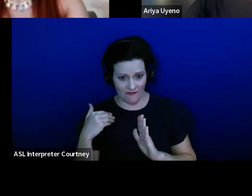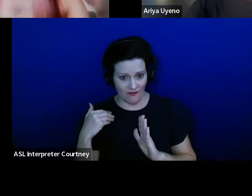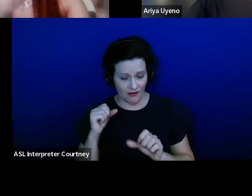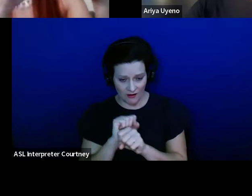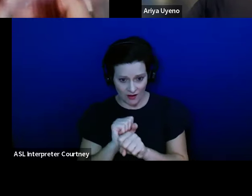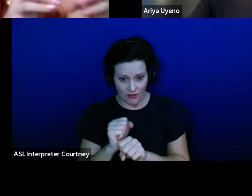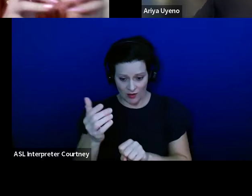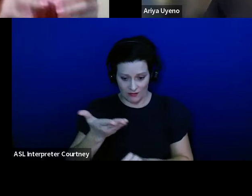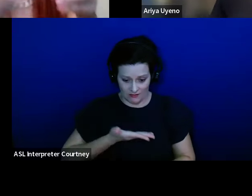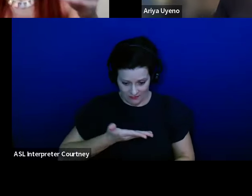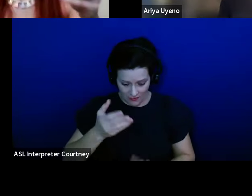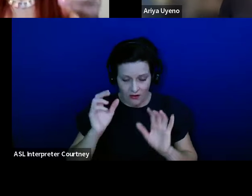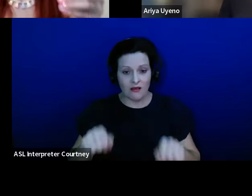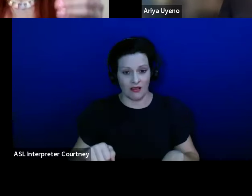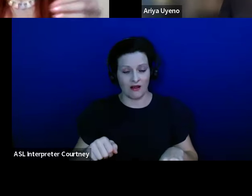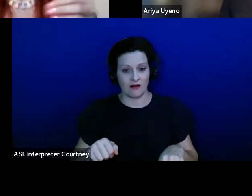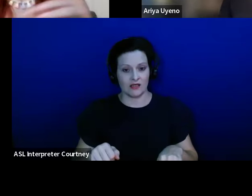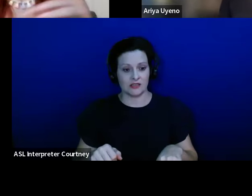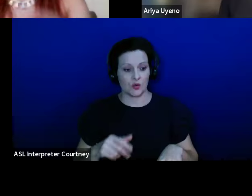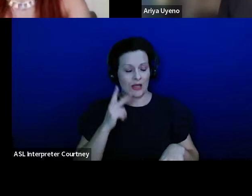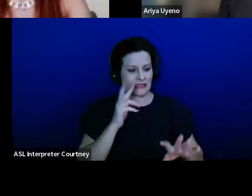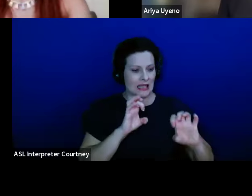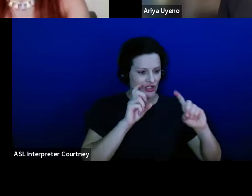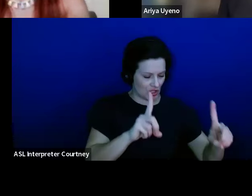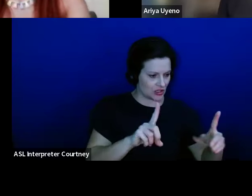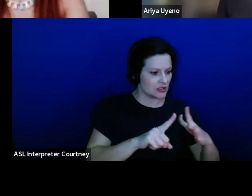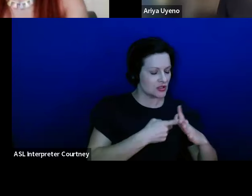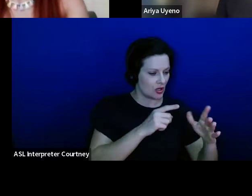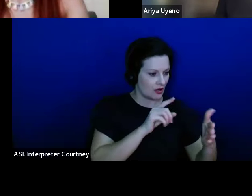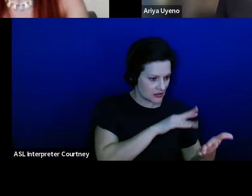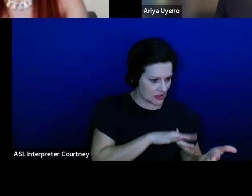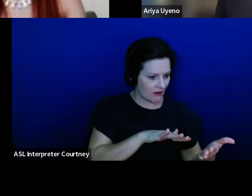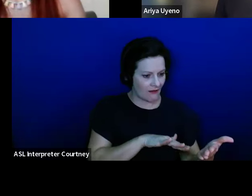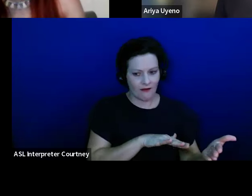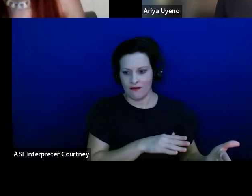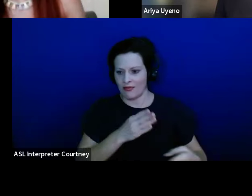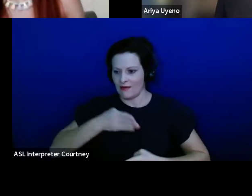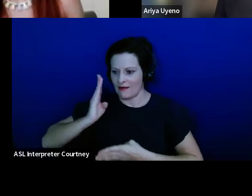from the education to the outcome that benefits my family financially, I don't think I would